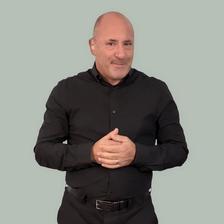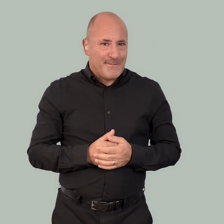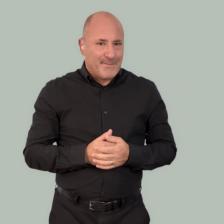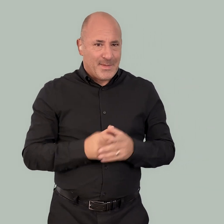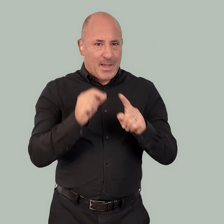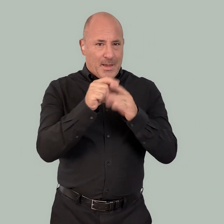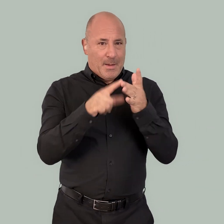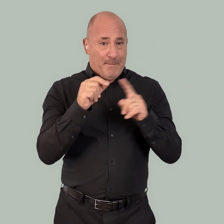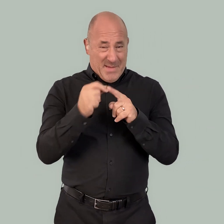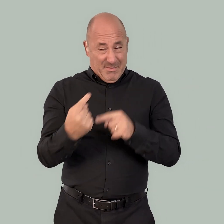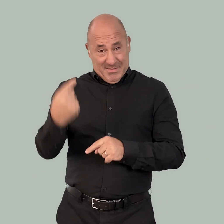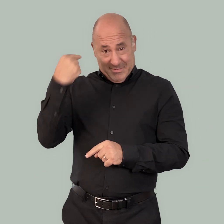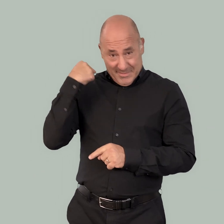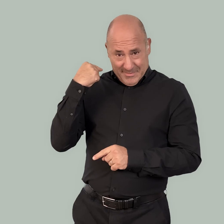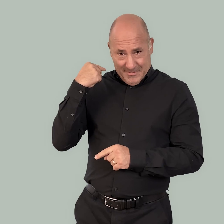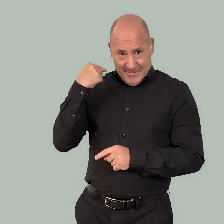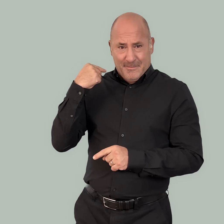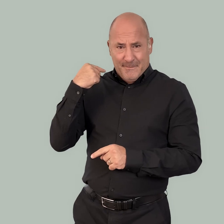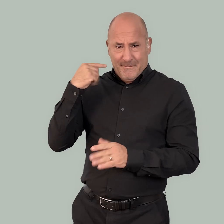Since PIP was introduced,